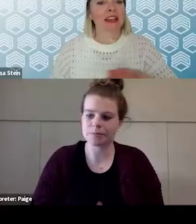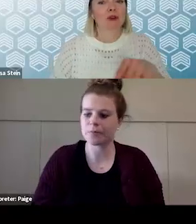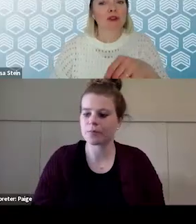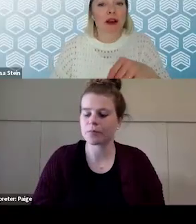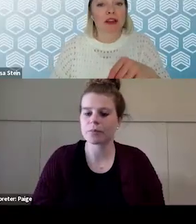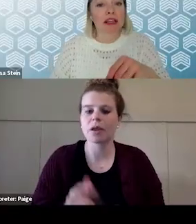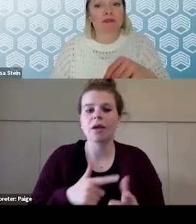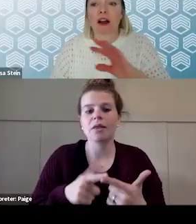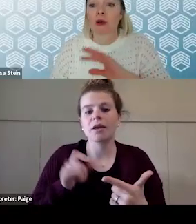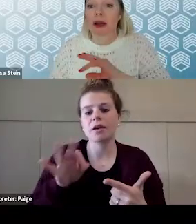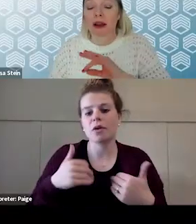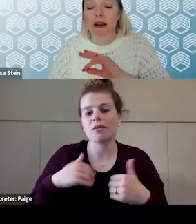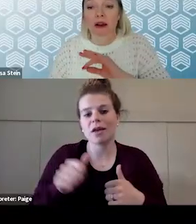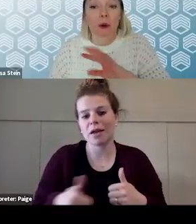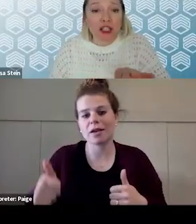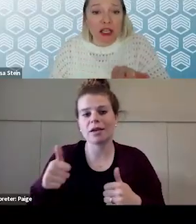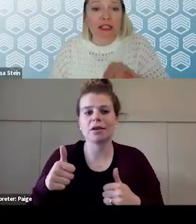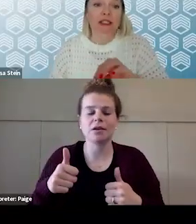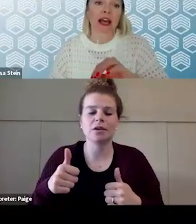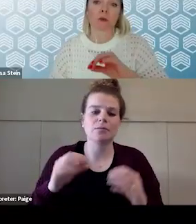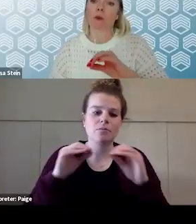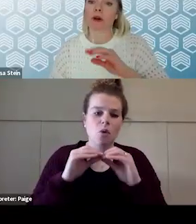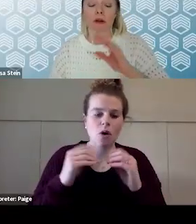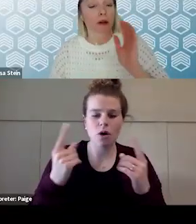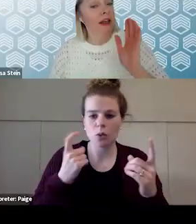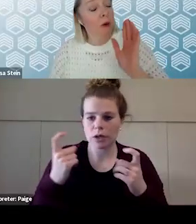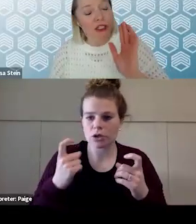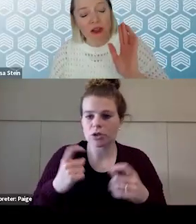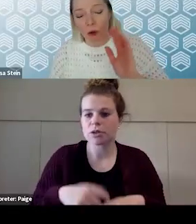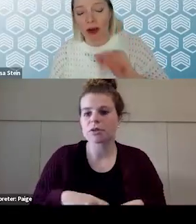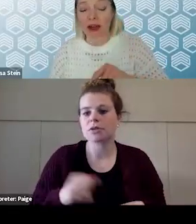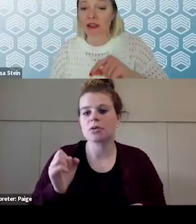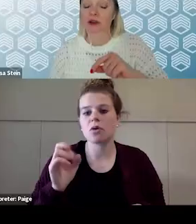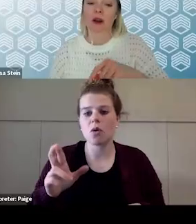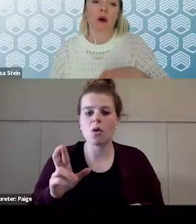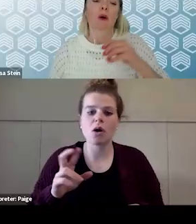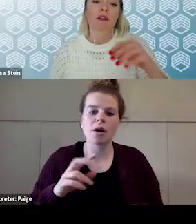And then if you do have any following questions, any questions that weren't answered,